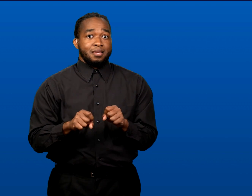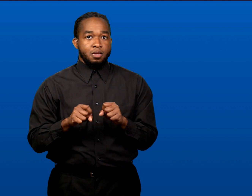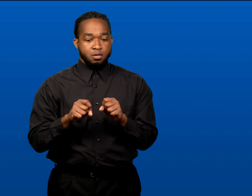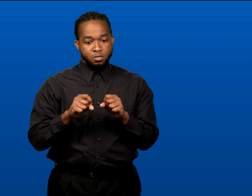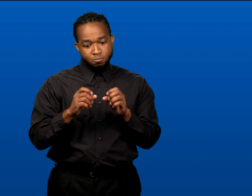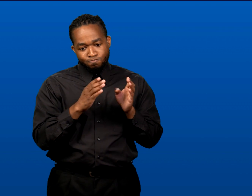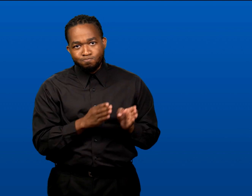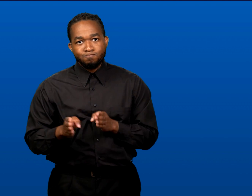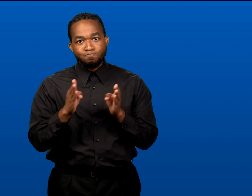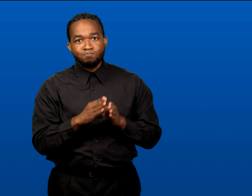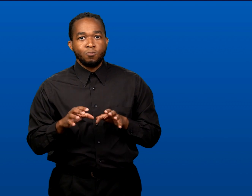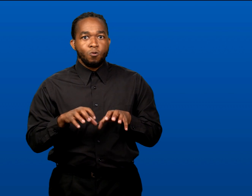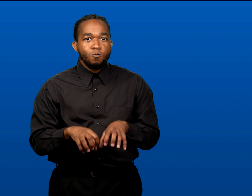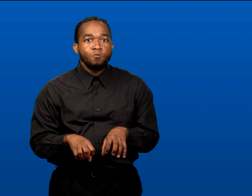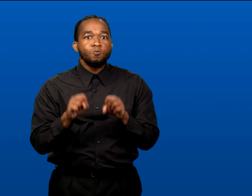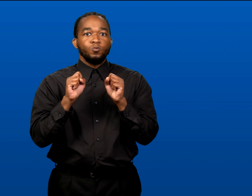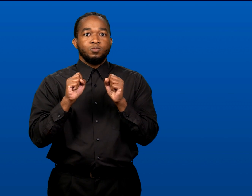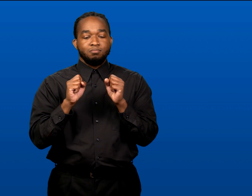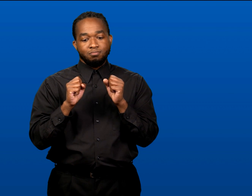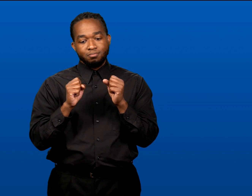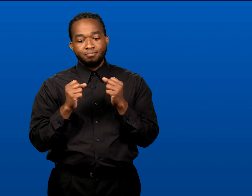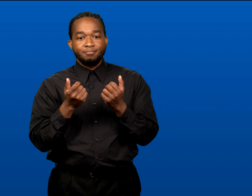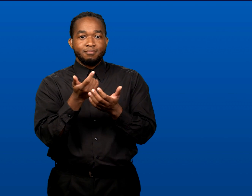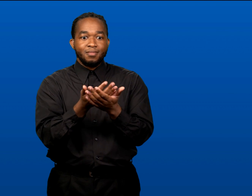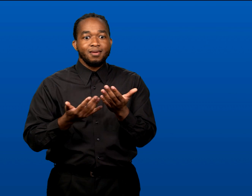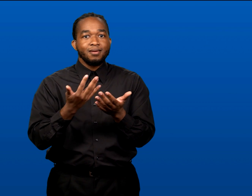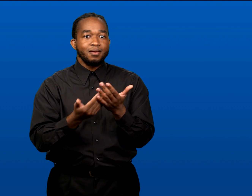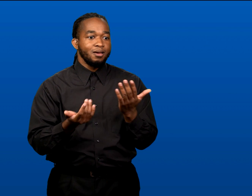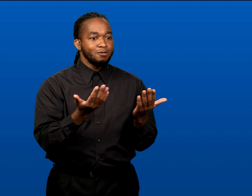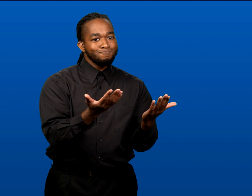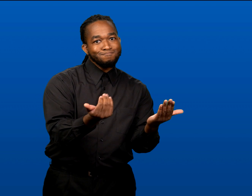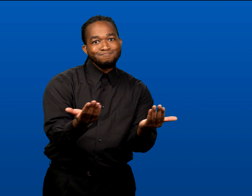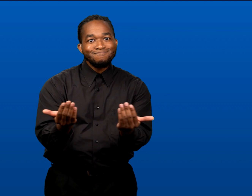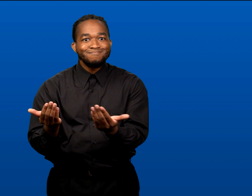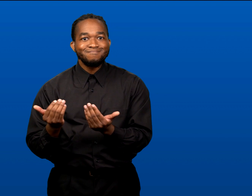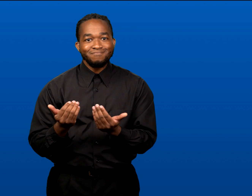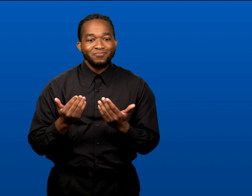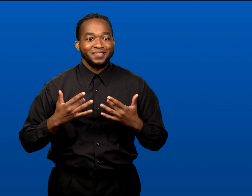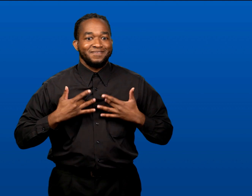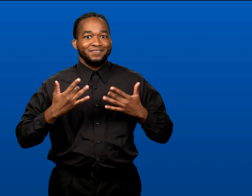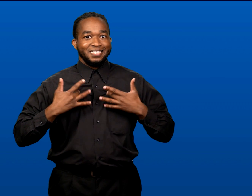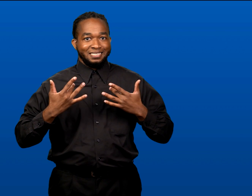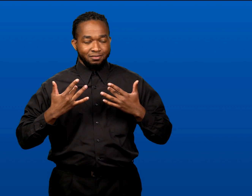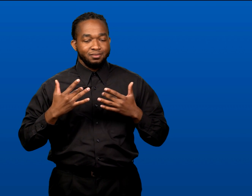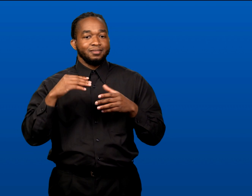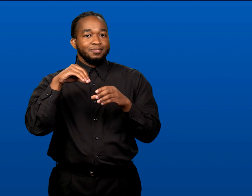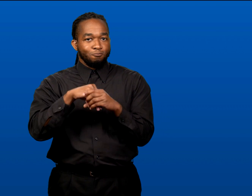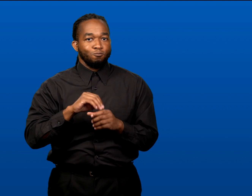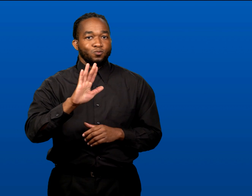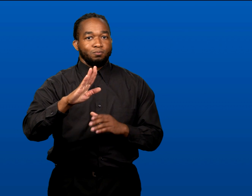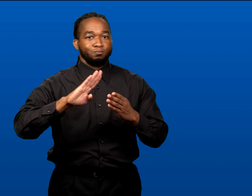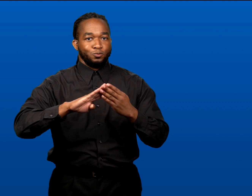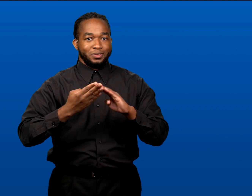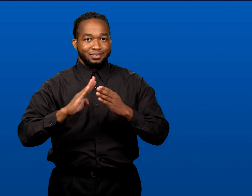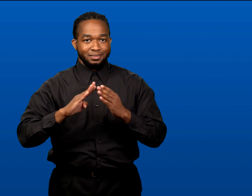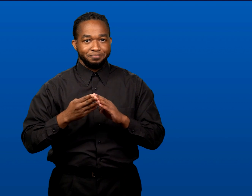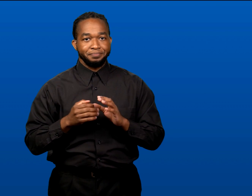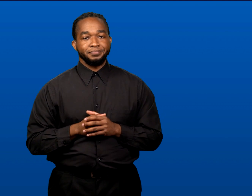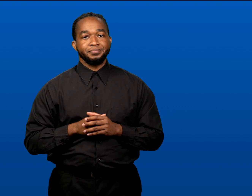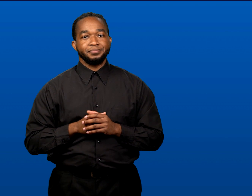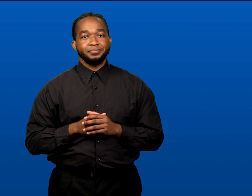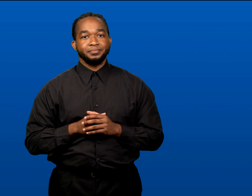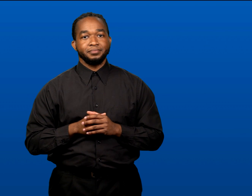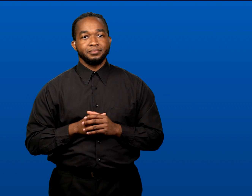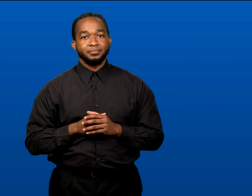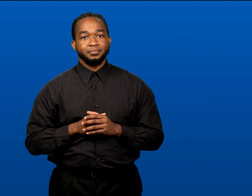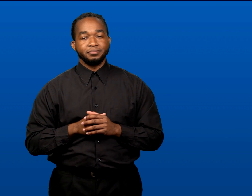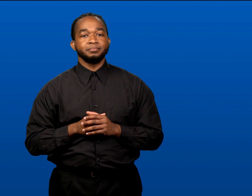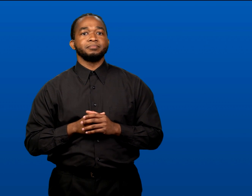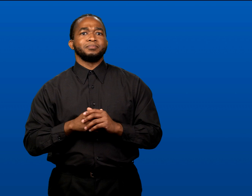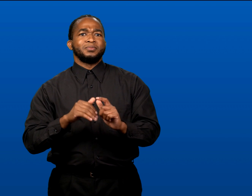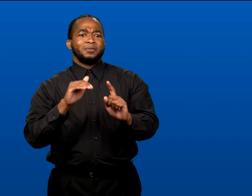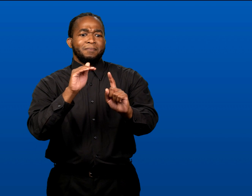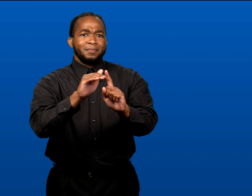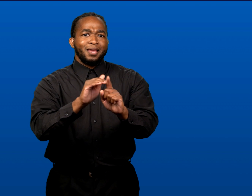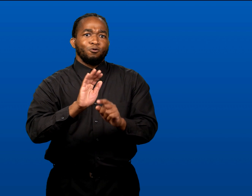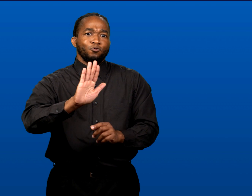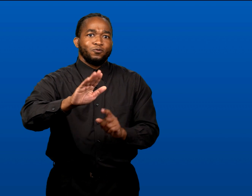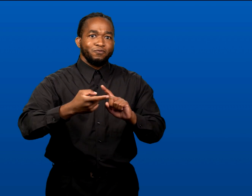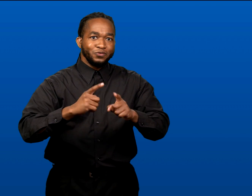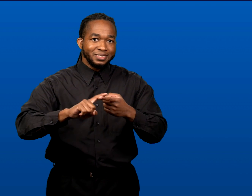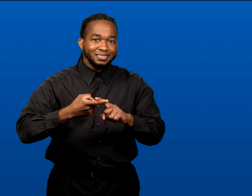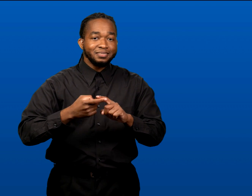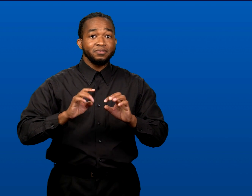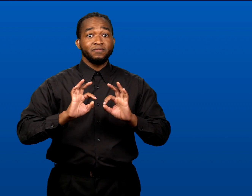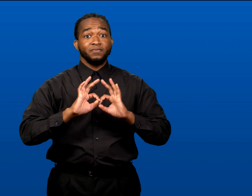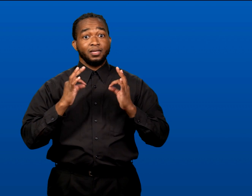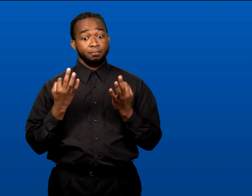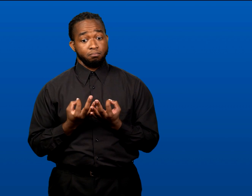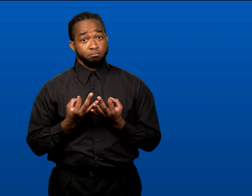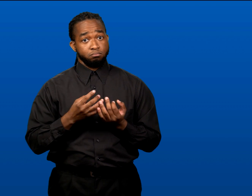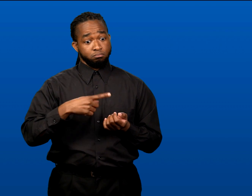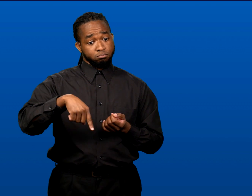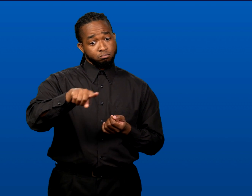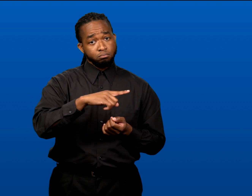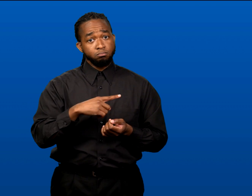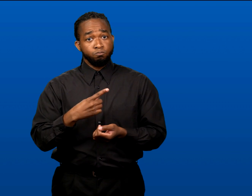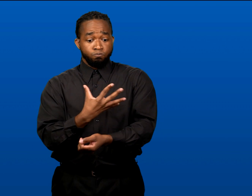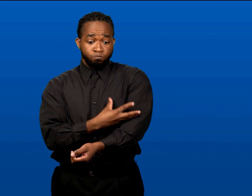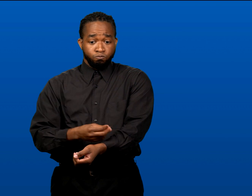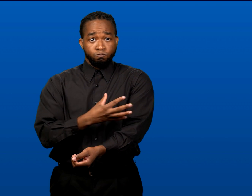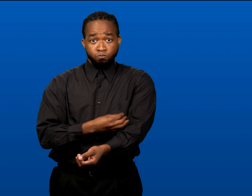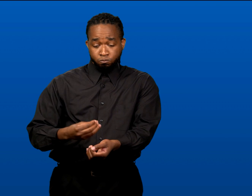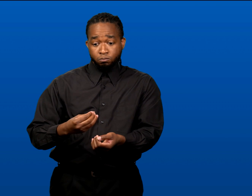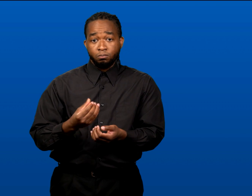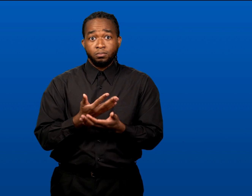can also organize a blood drive in your community. Remind your friends and families that donating